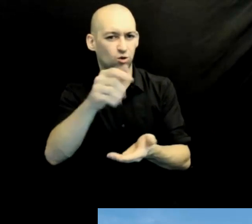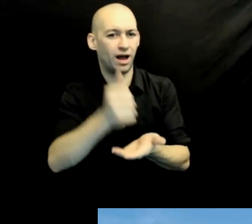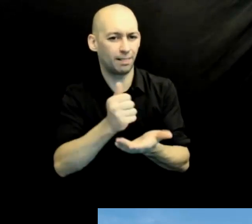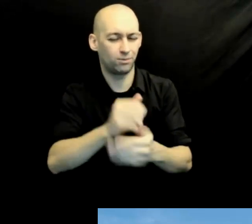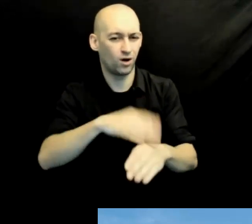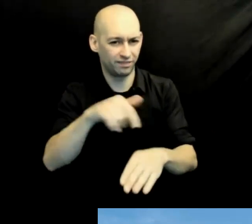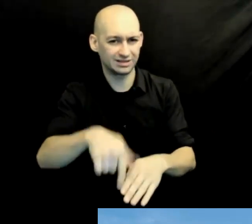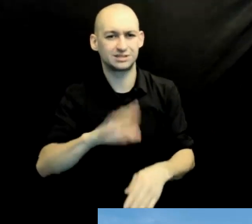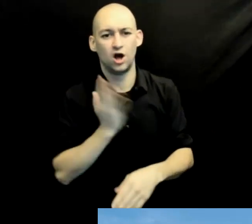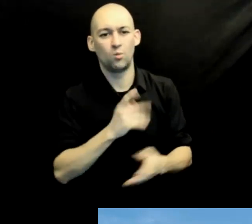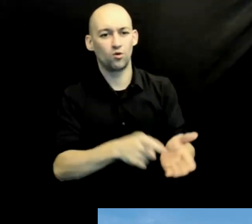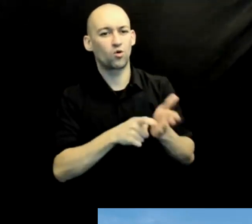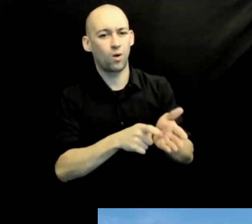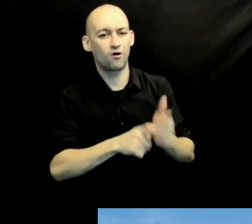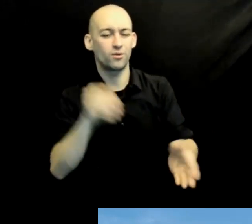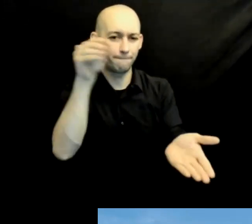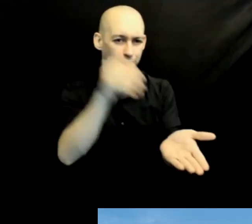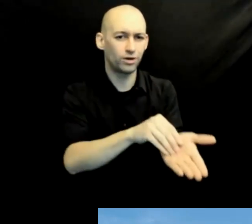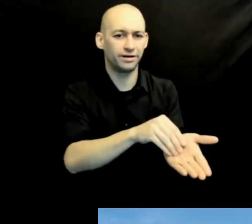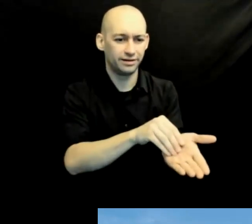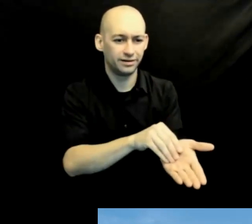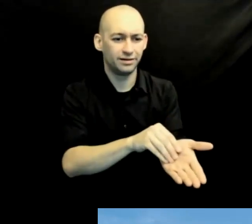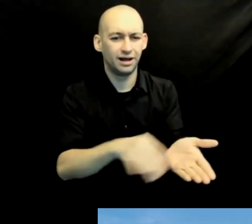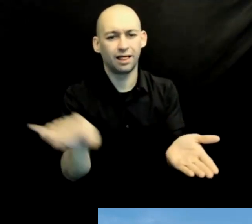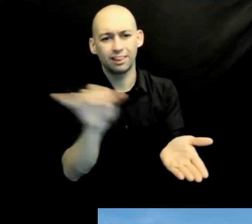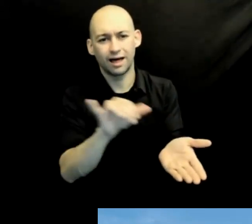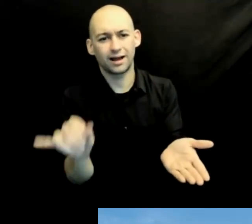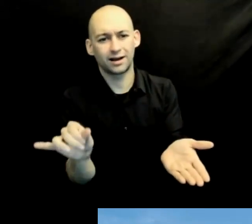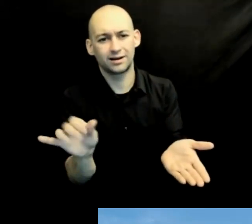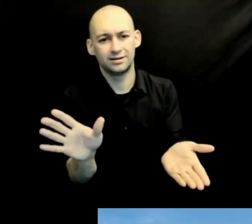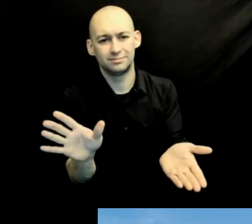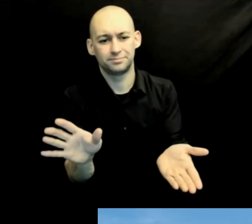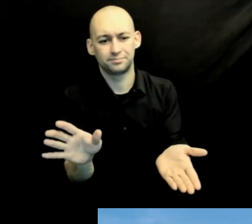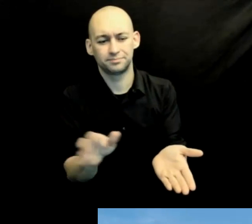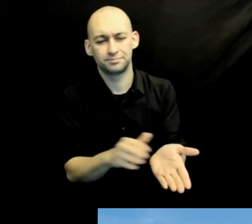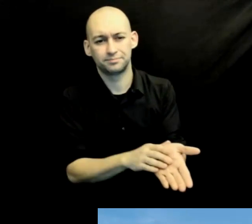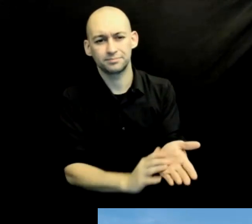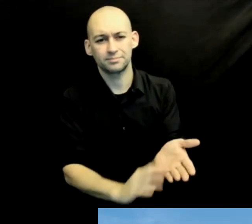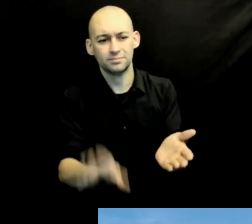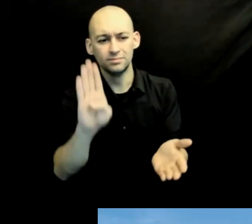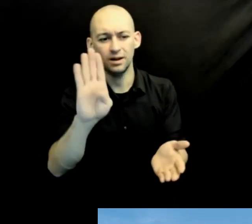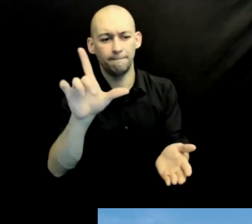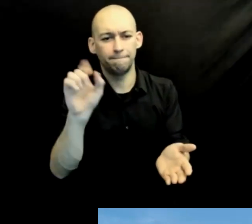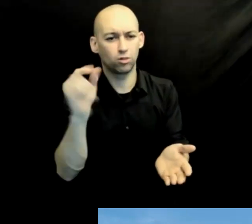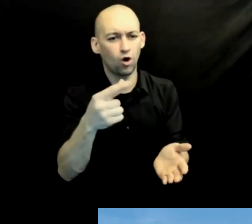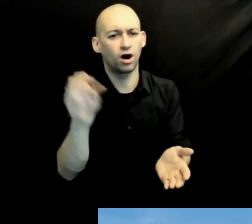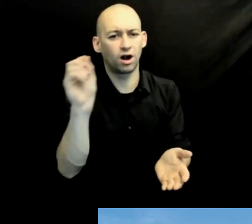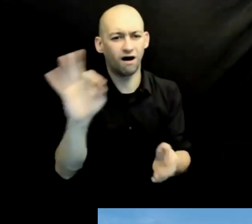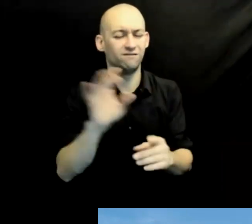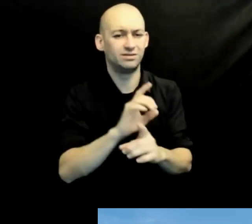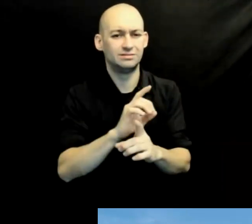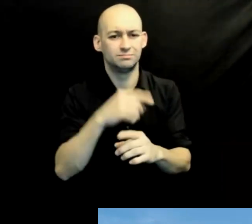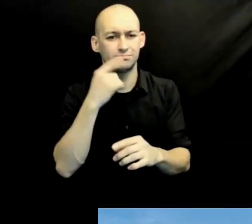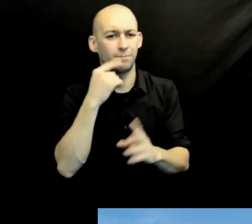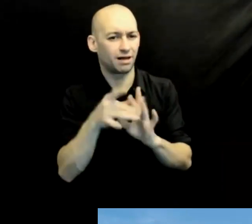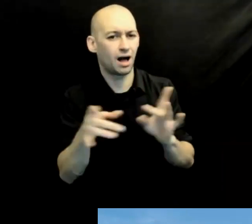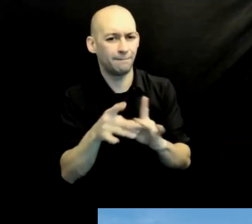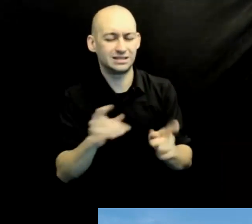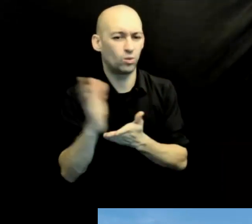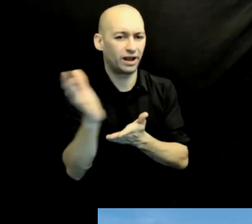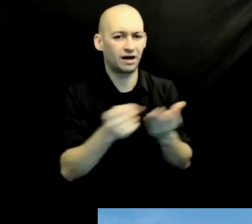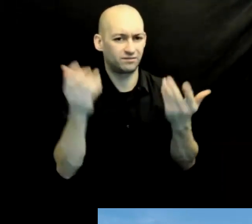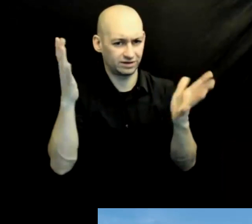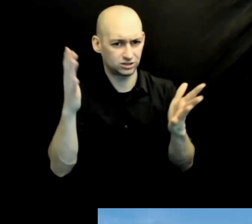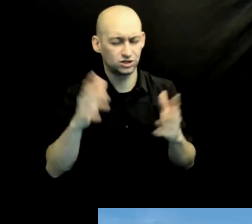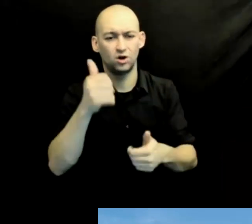to actually put like a log of the public comments we receive, those we integrated into the plan and